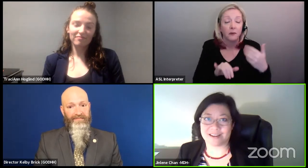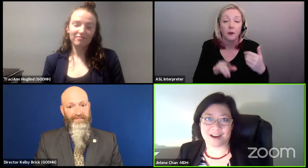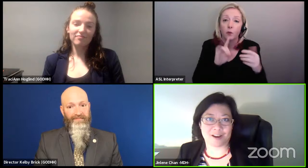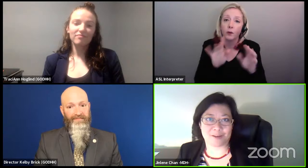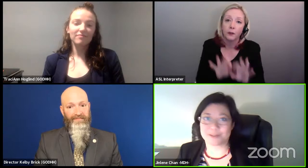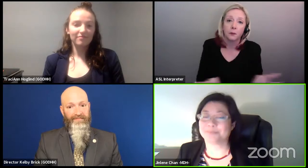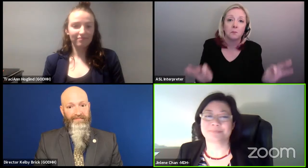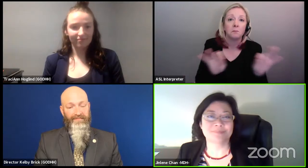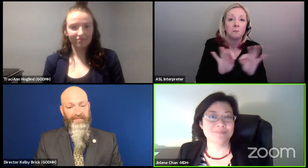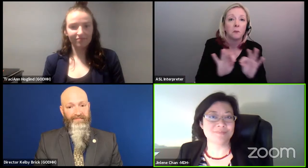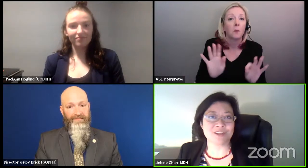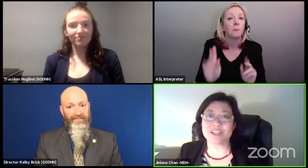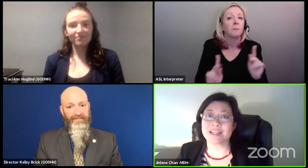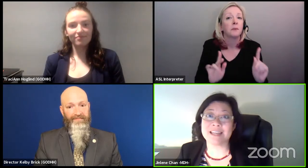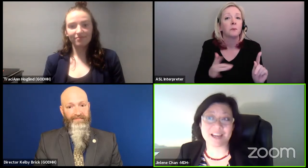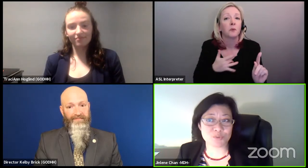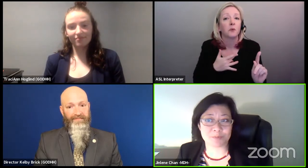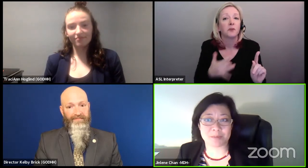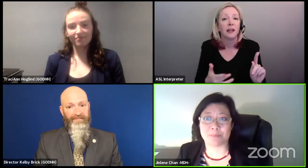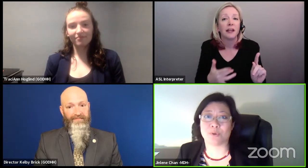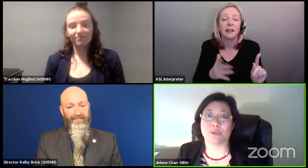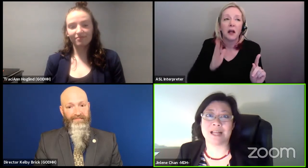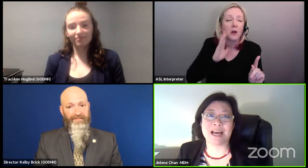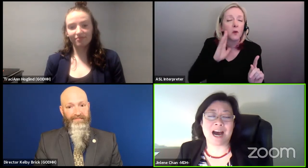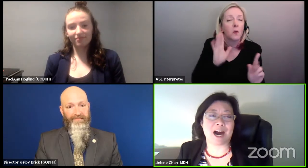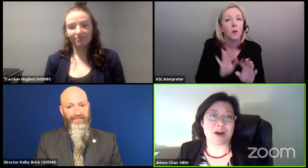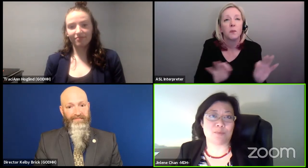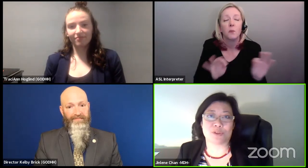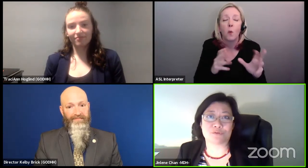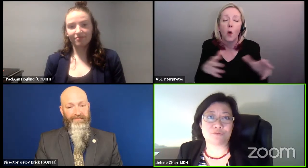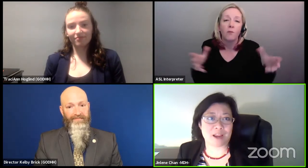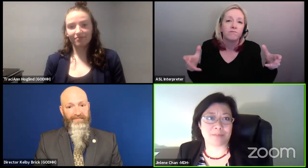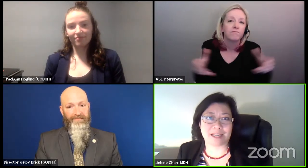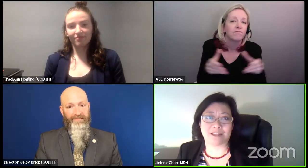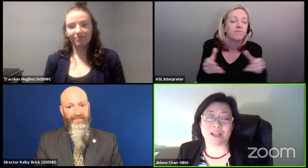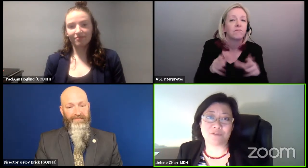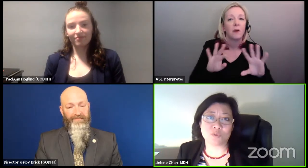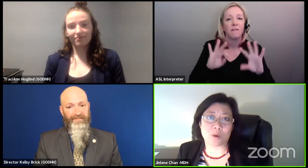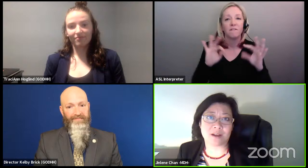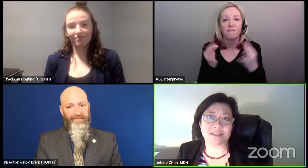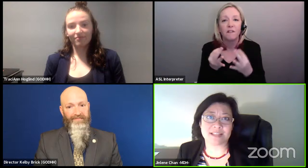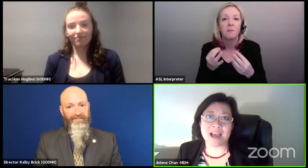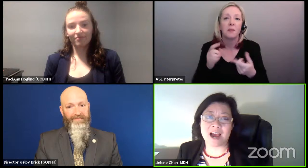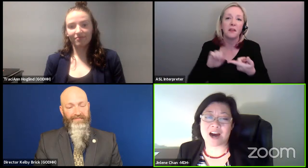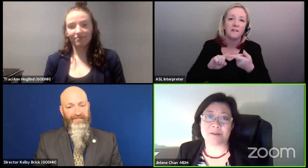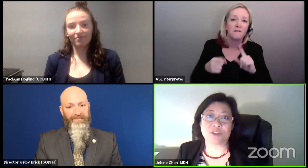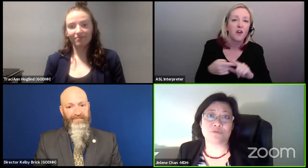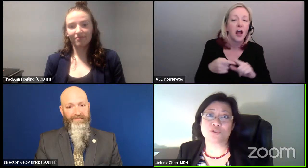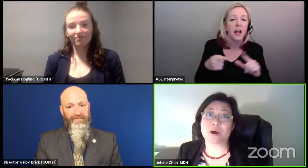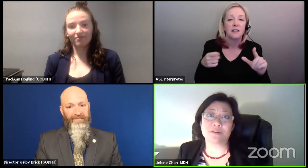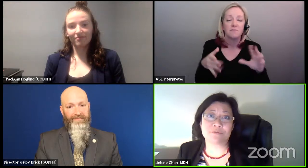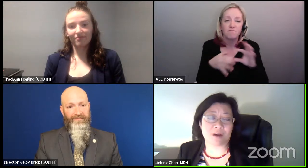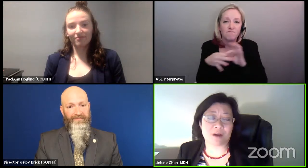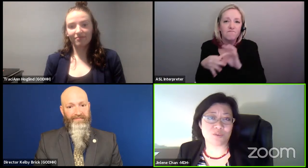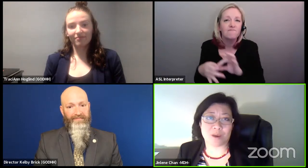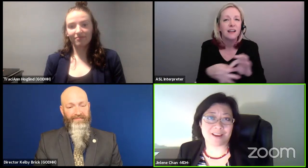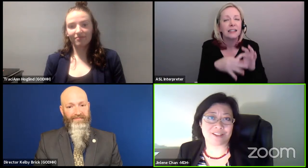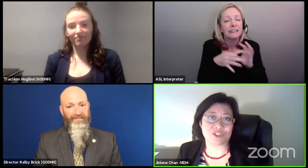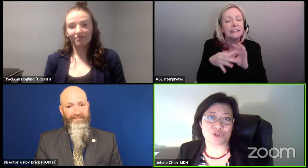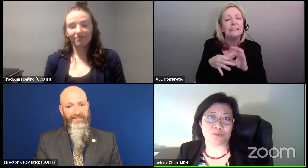times to connect with people, with your family and loved ones, just to try to find ways to